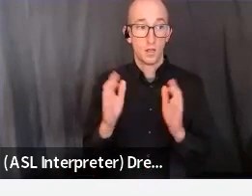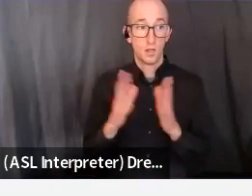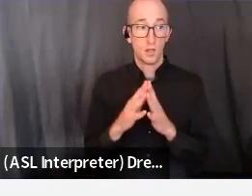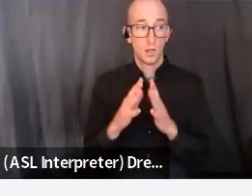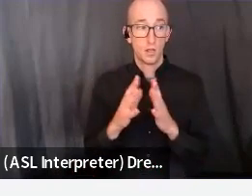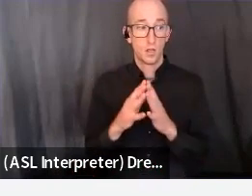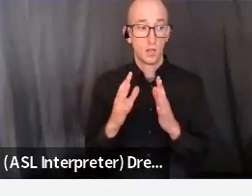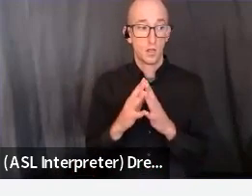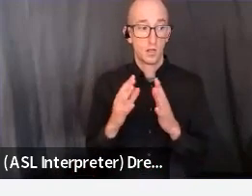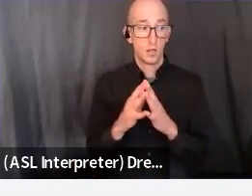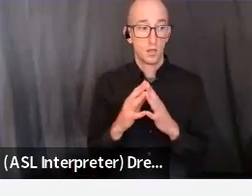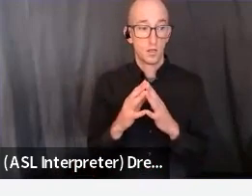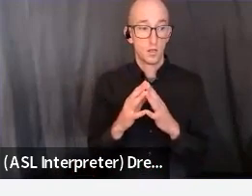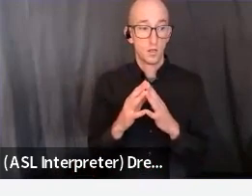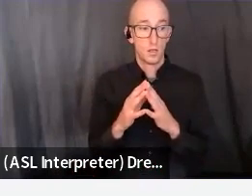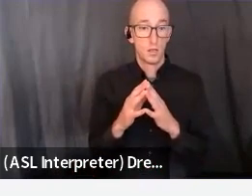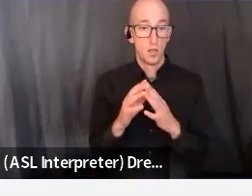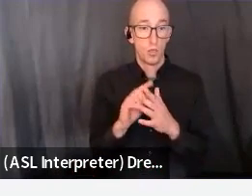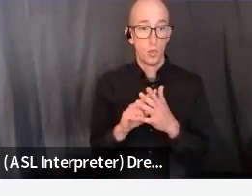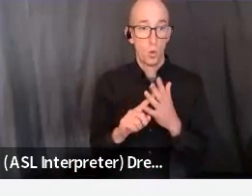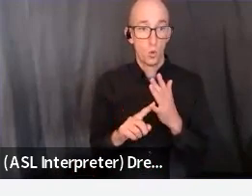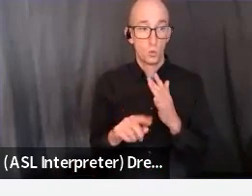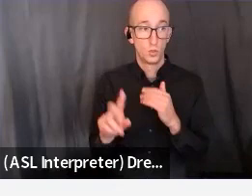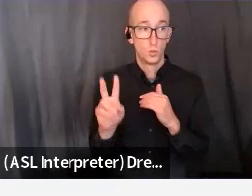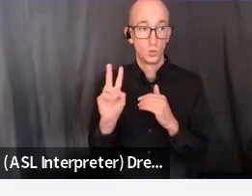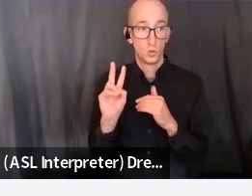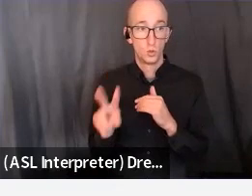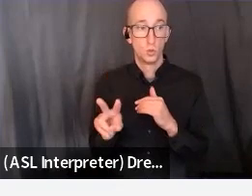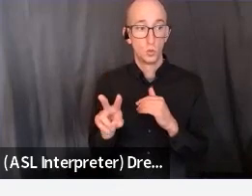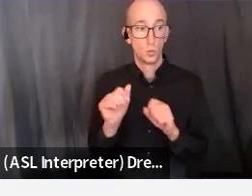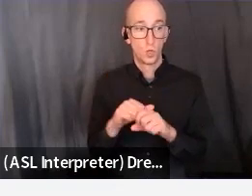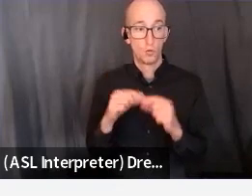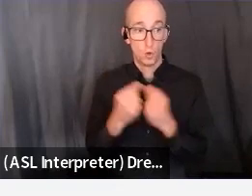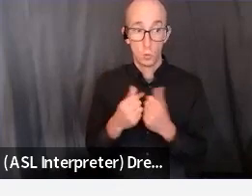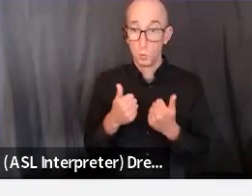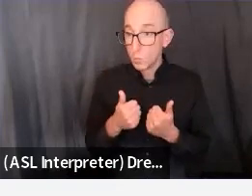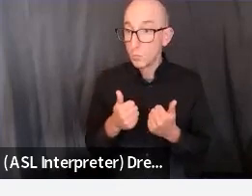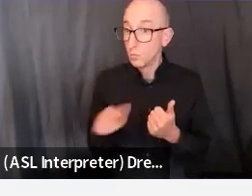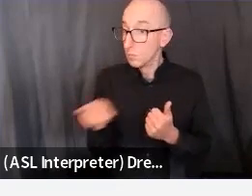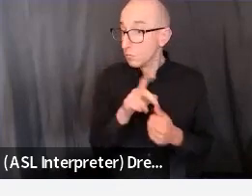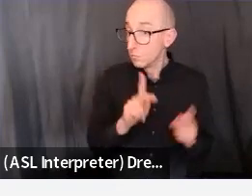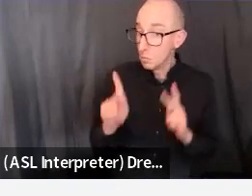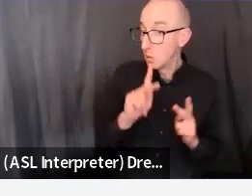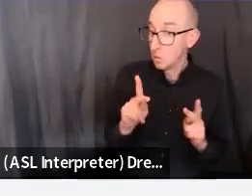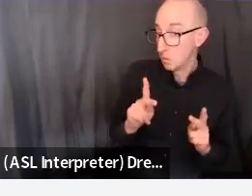release of the NOFO. We are also working with our counterparts at Department of Energy and